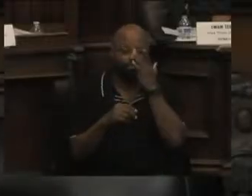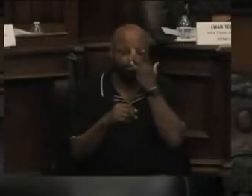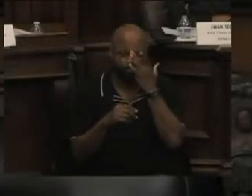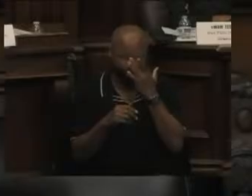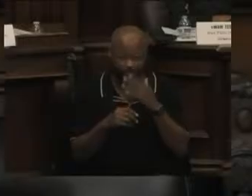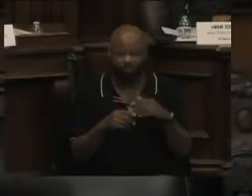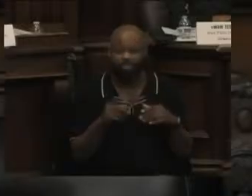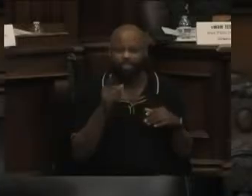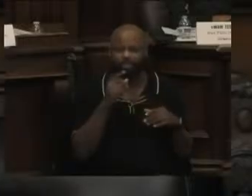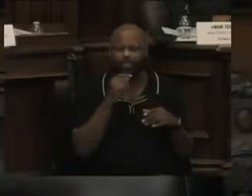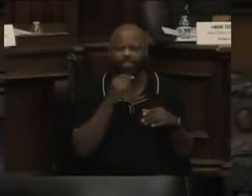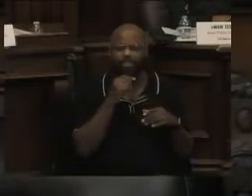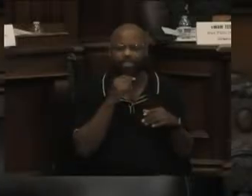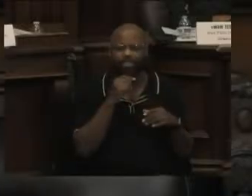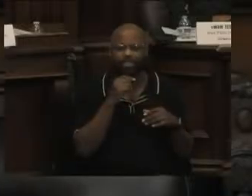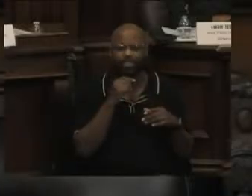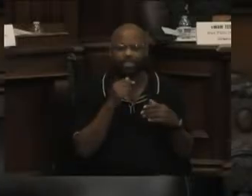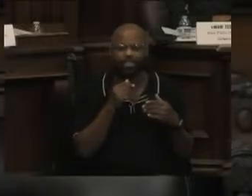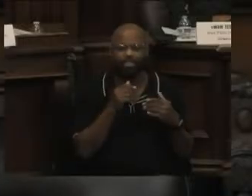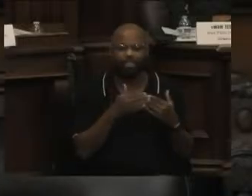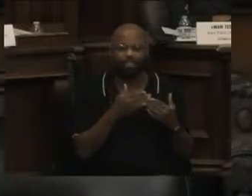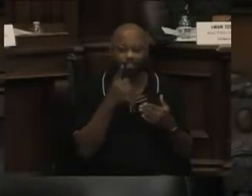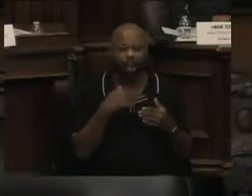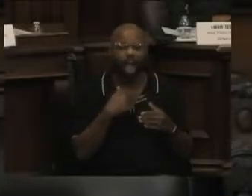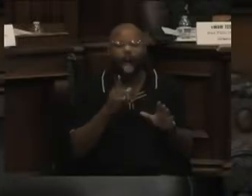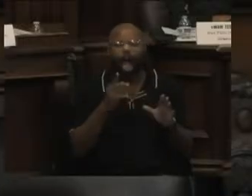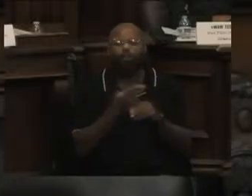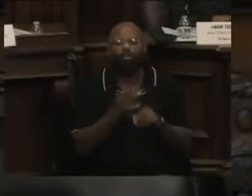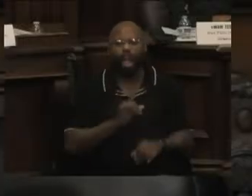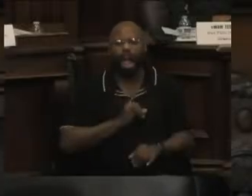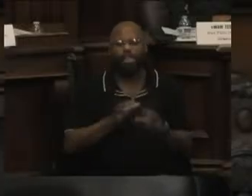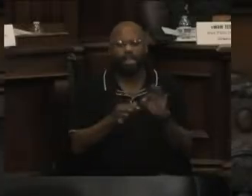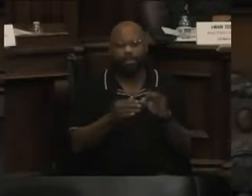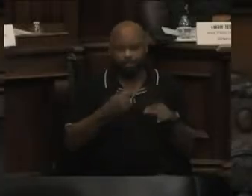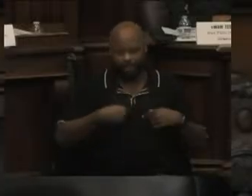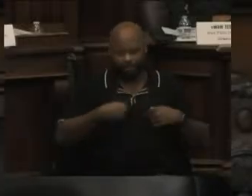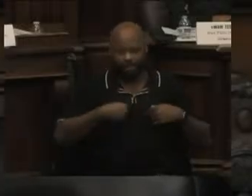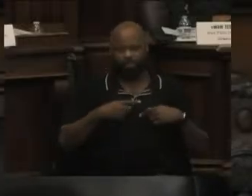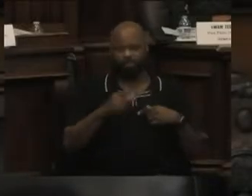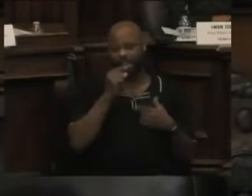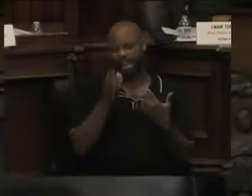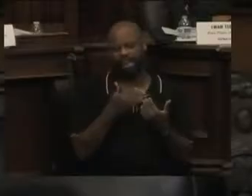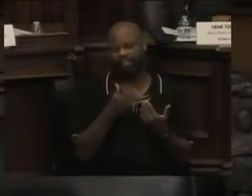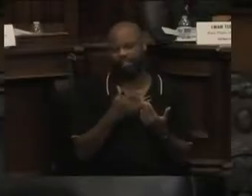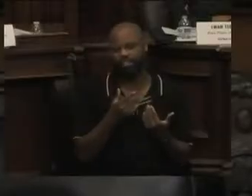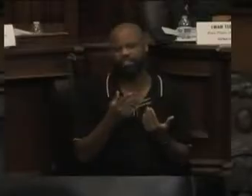But it's very, I think, inconvenient for some of us. No,